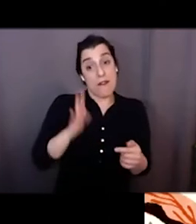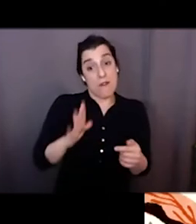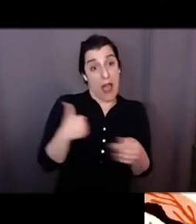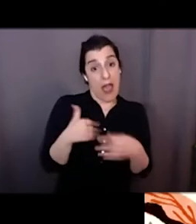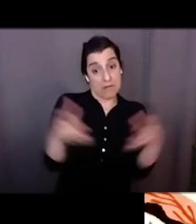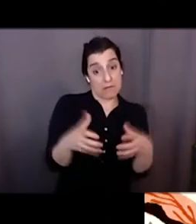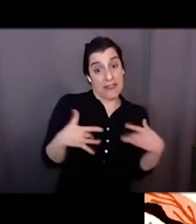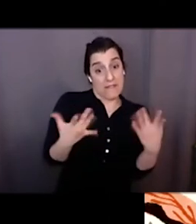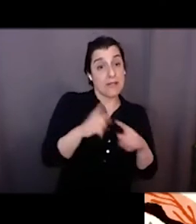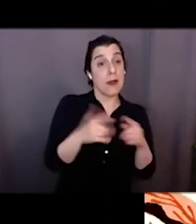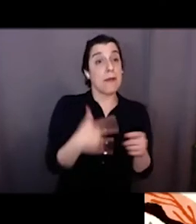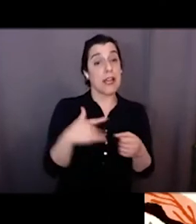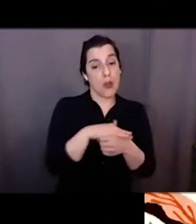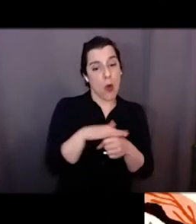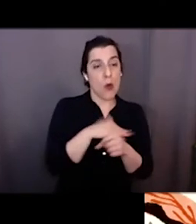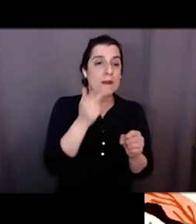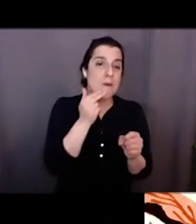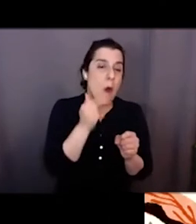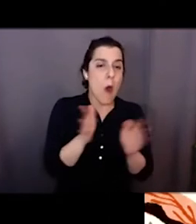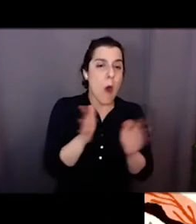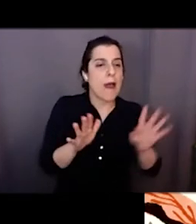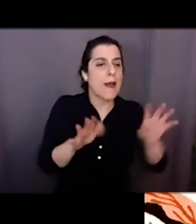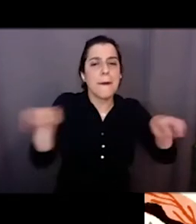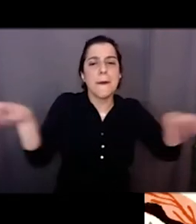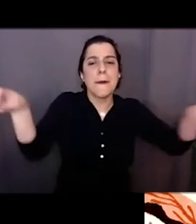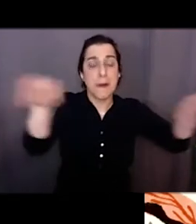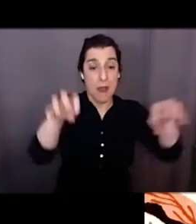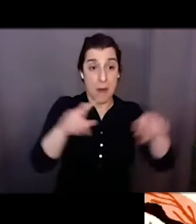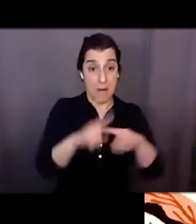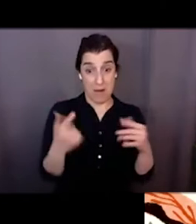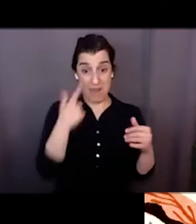They've been small and dispersed because our grapevine is so strong and we have